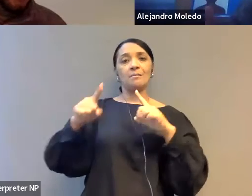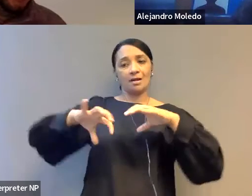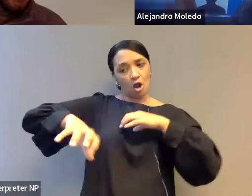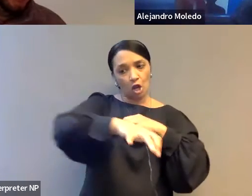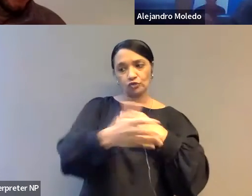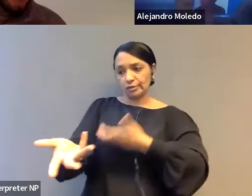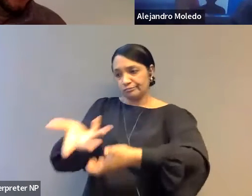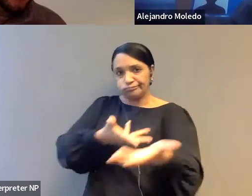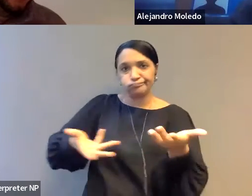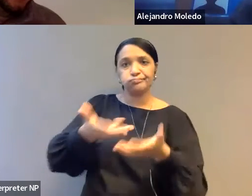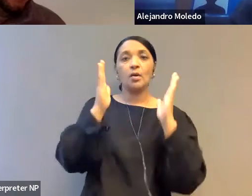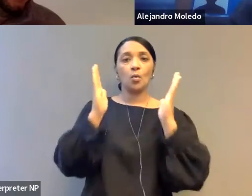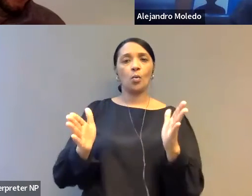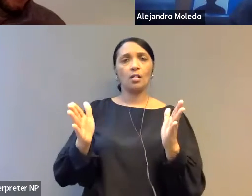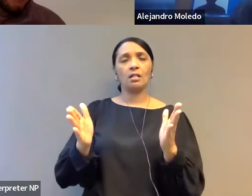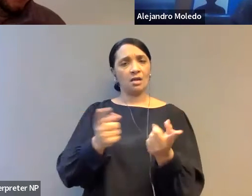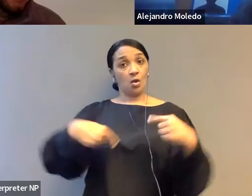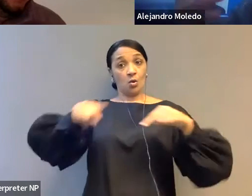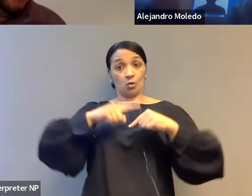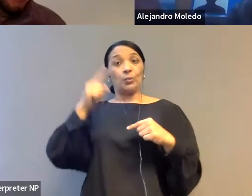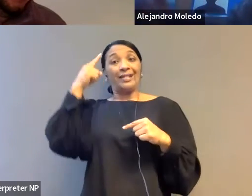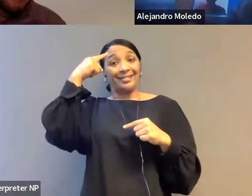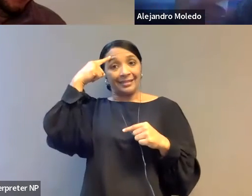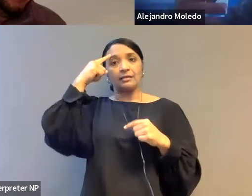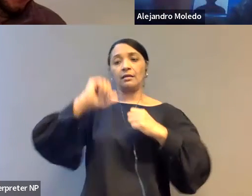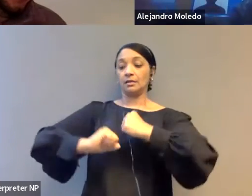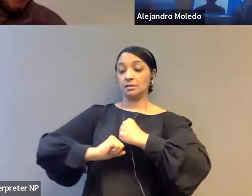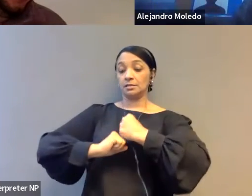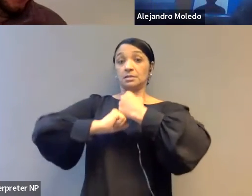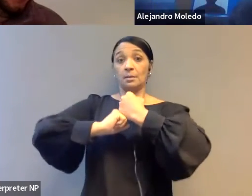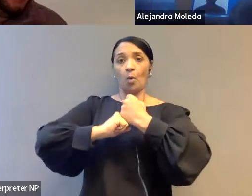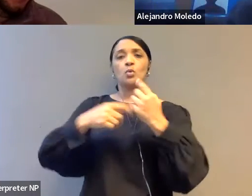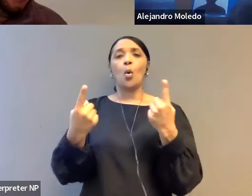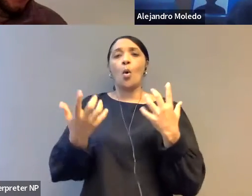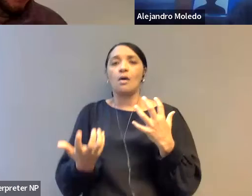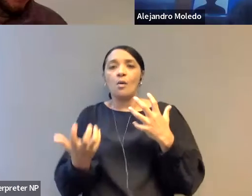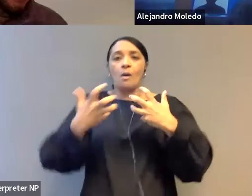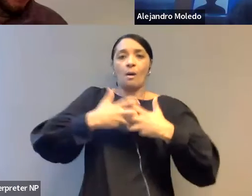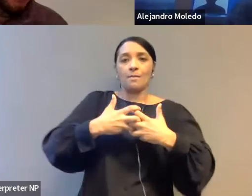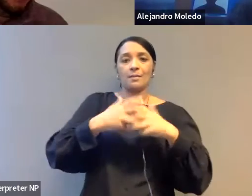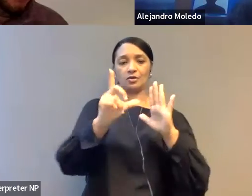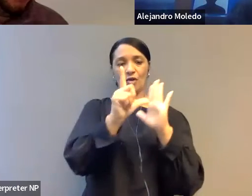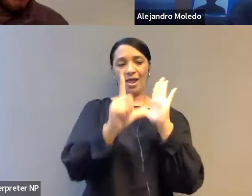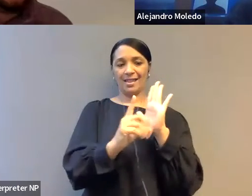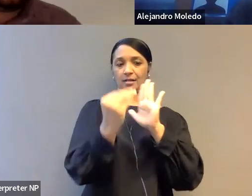We believe that in these supporting acts or complementary legal acts, Persons with Disabilities